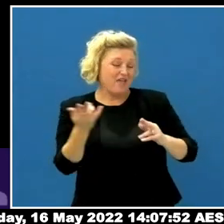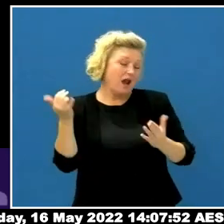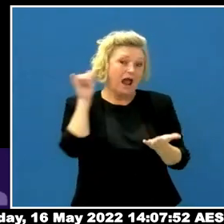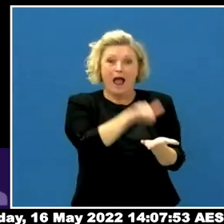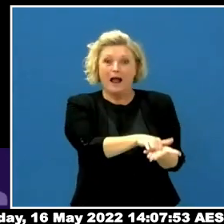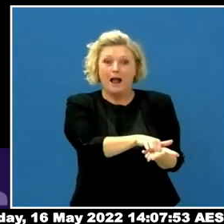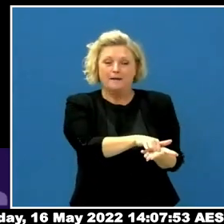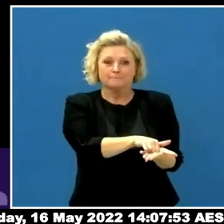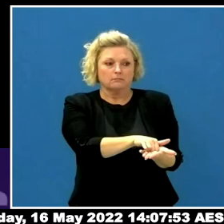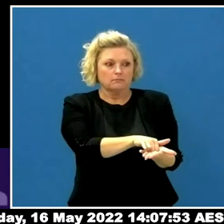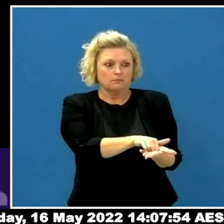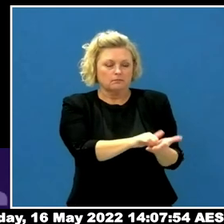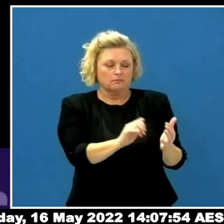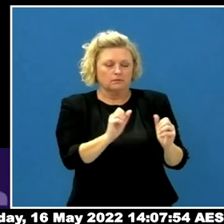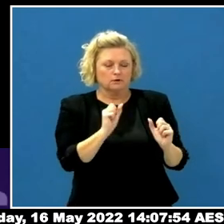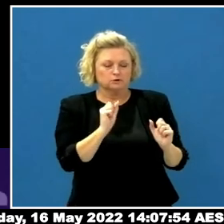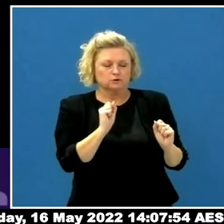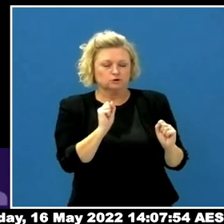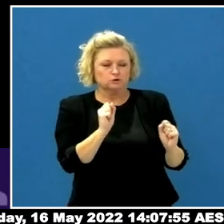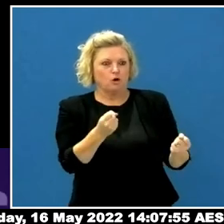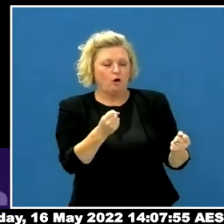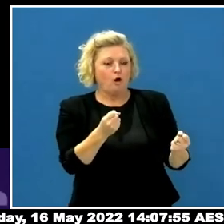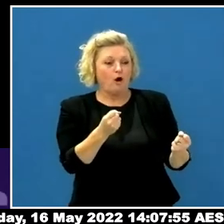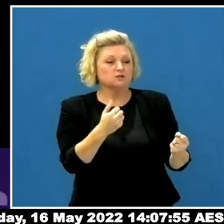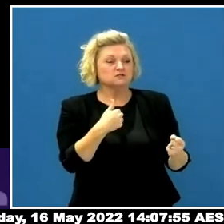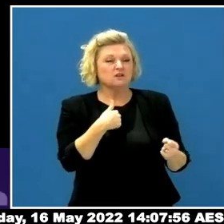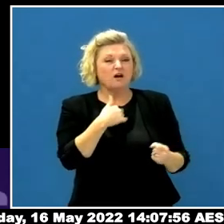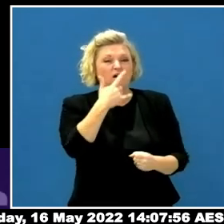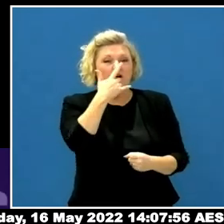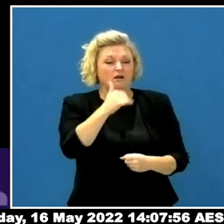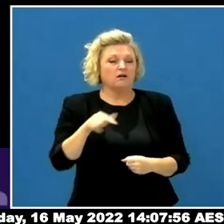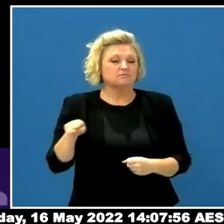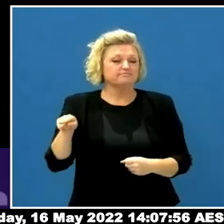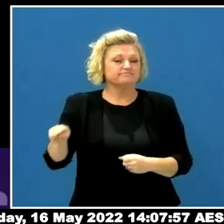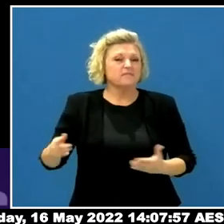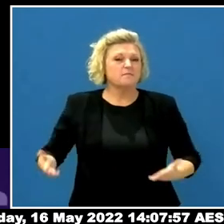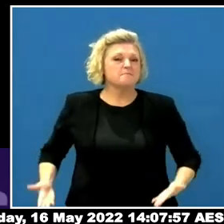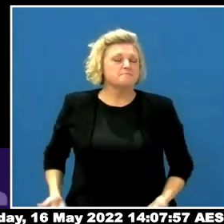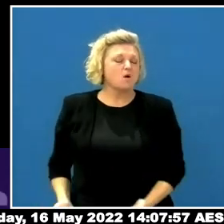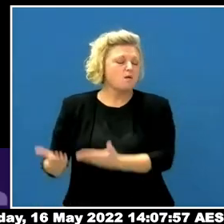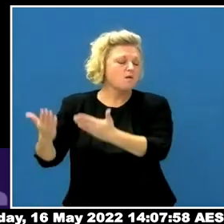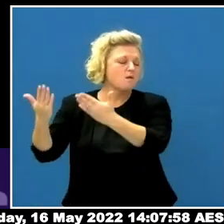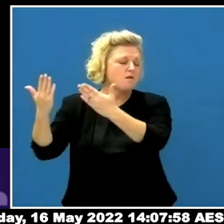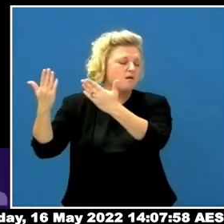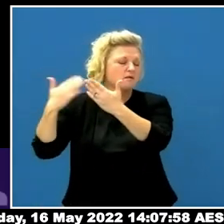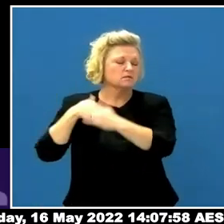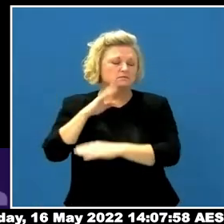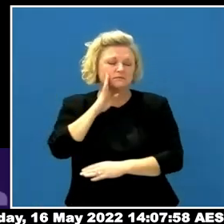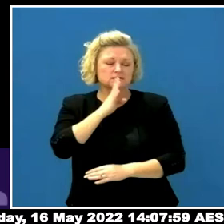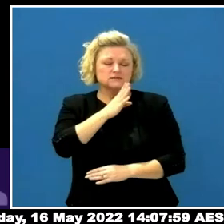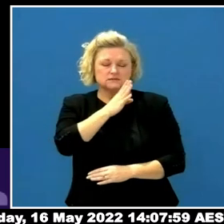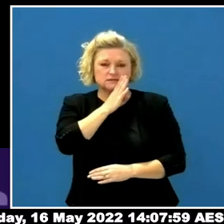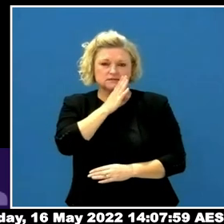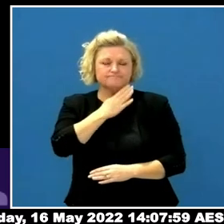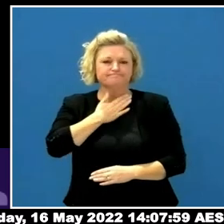So I missed the birth of the baby and got in my car and drove home, to be met by the bus